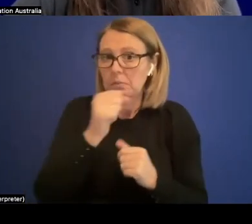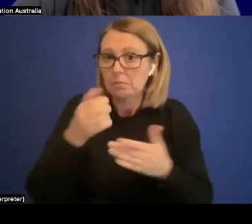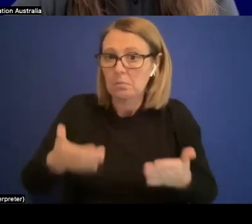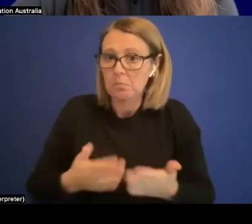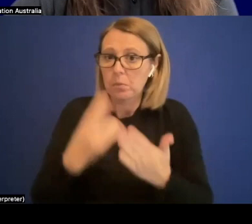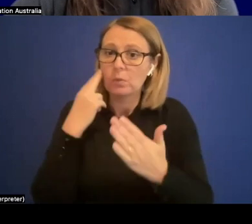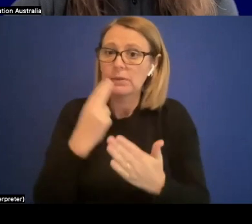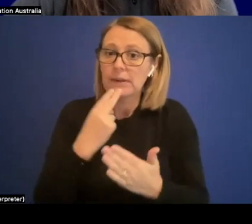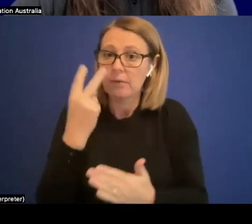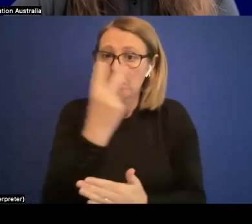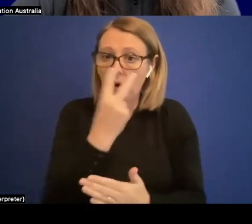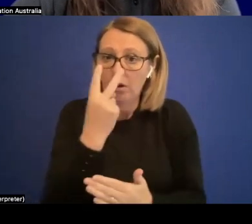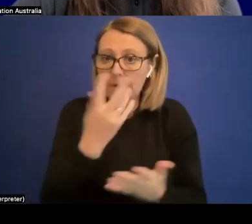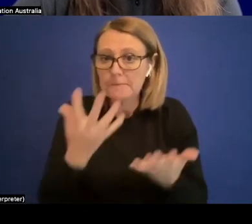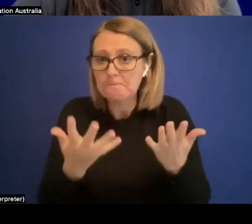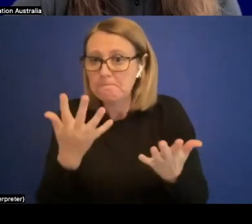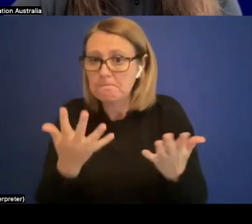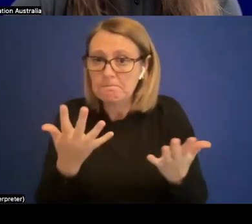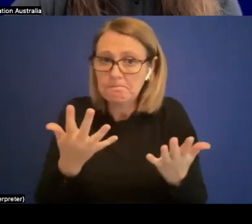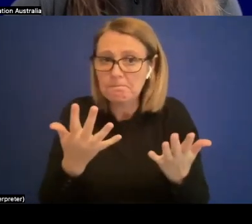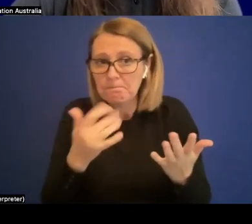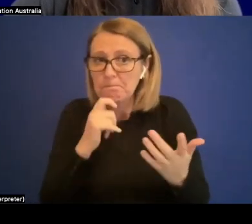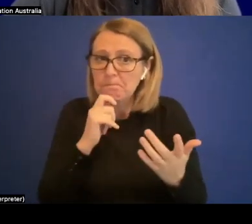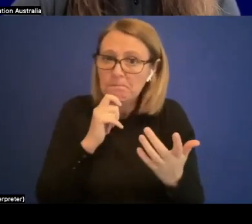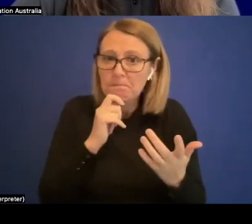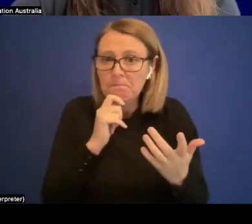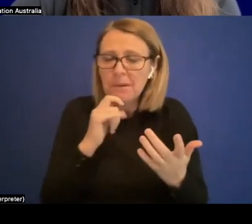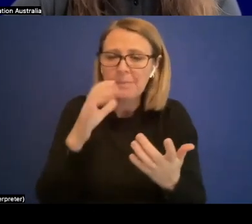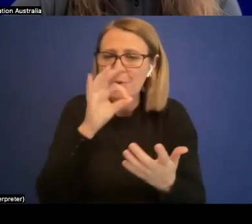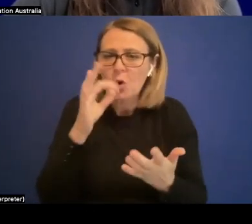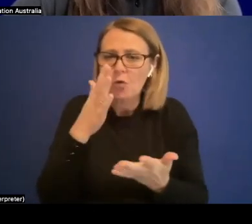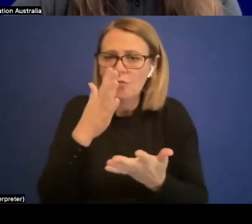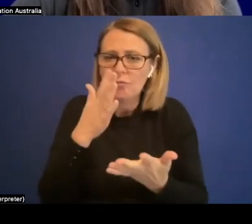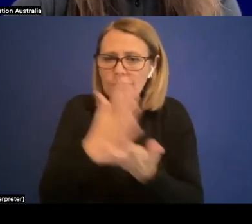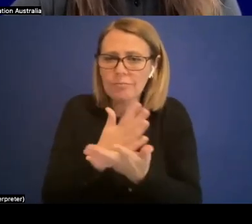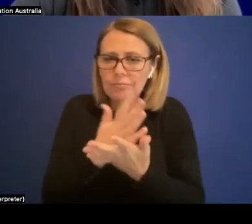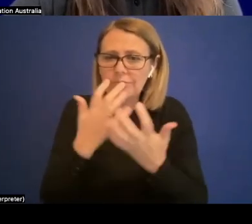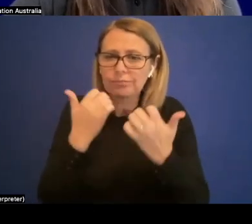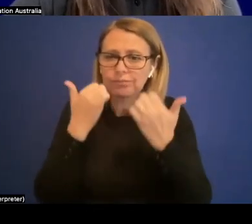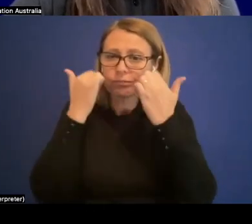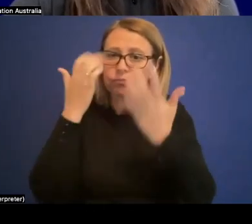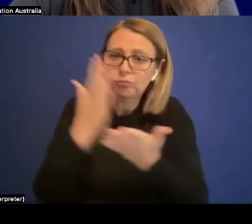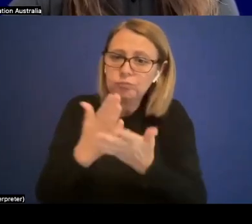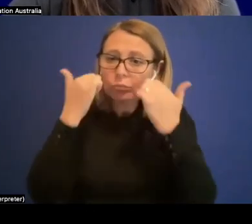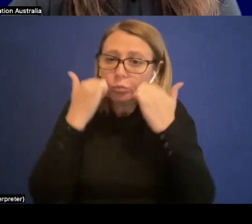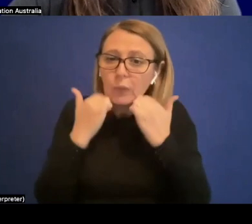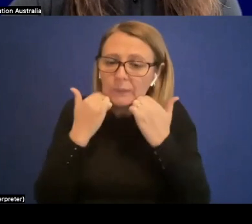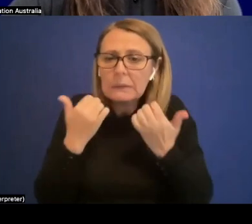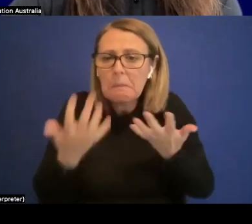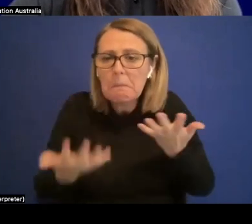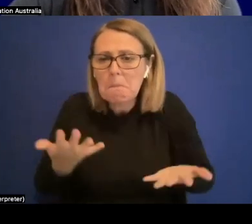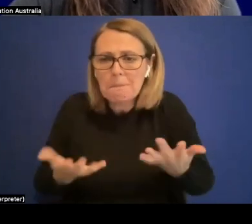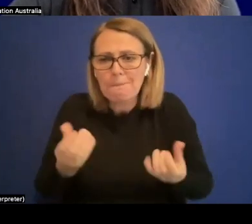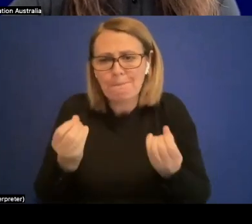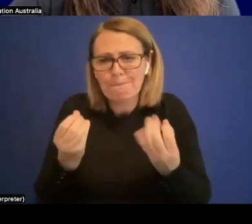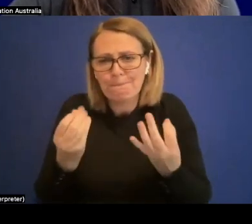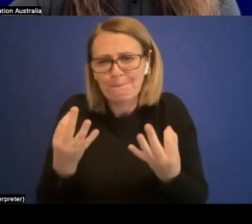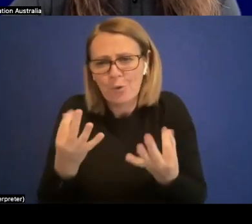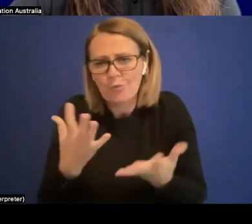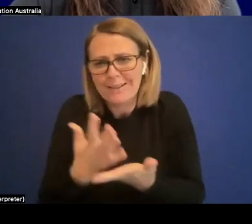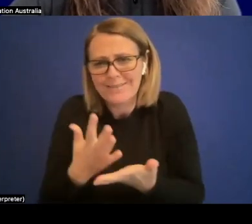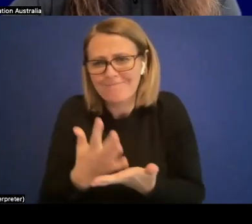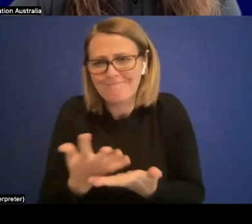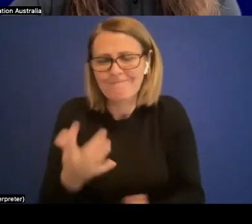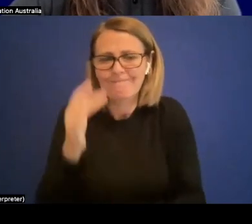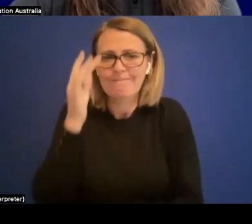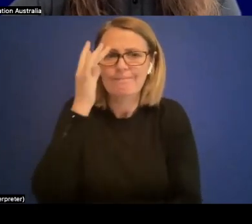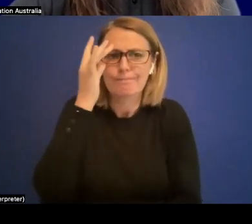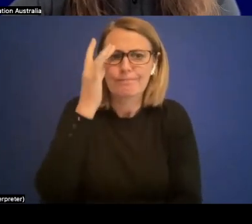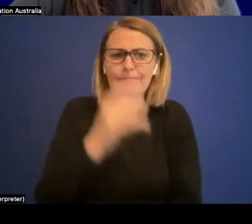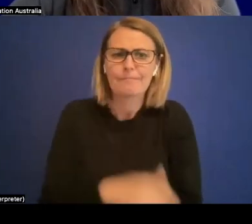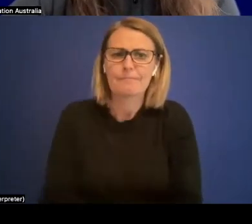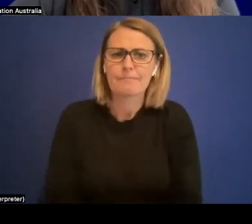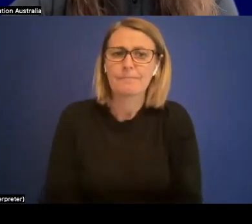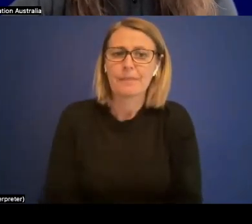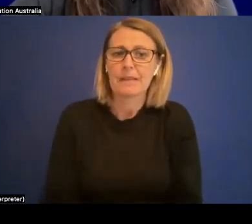although there wasn't a lot of actual hard evidence of this. From more recent assessment